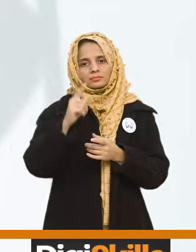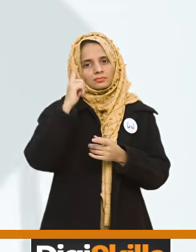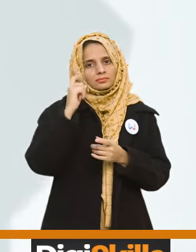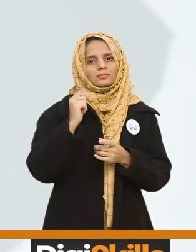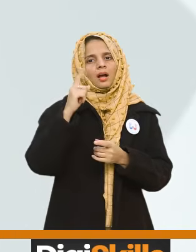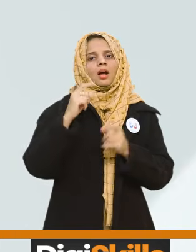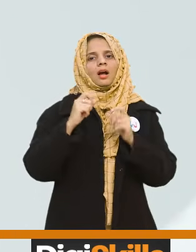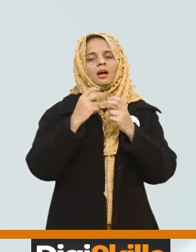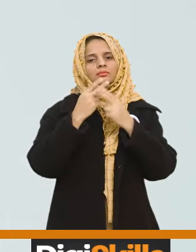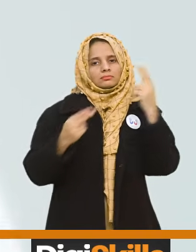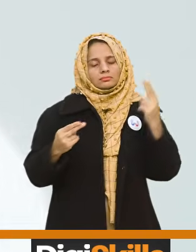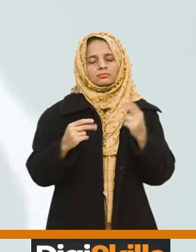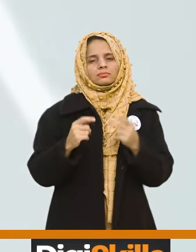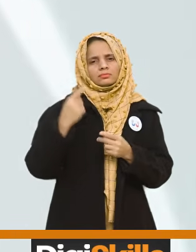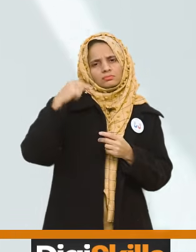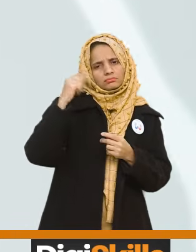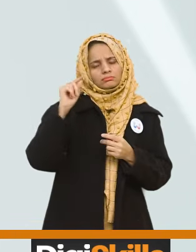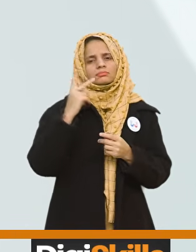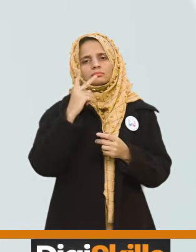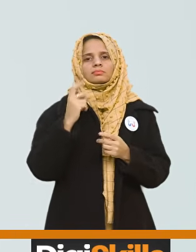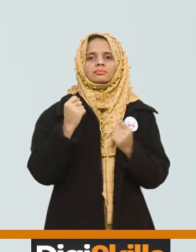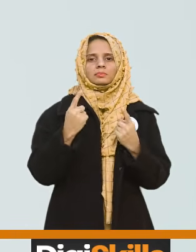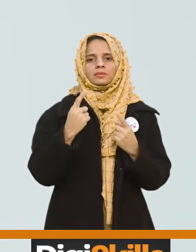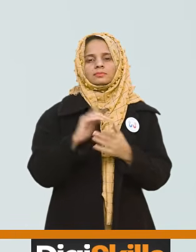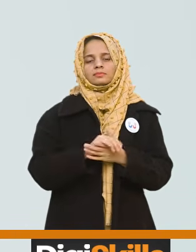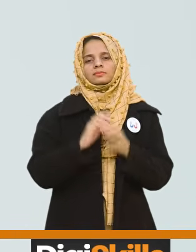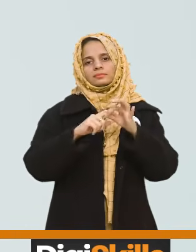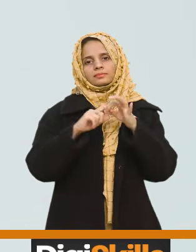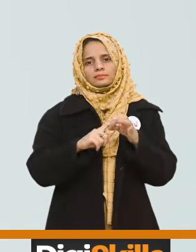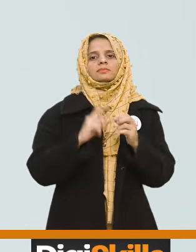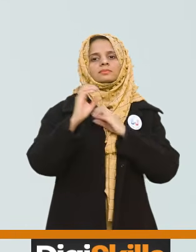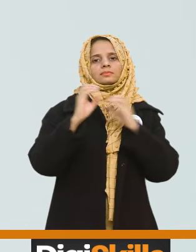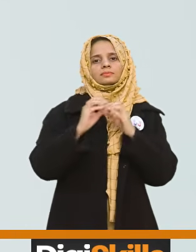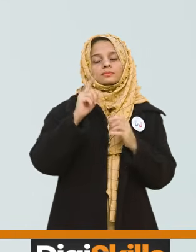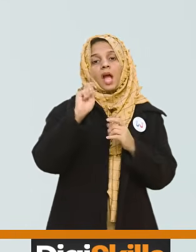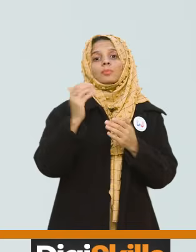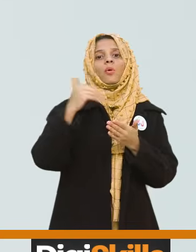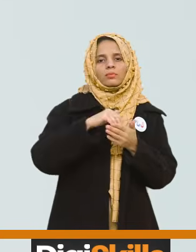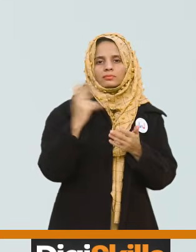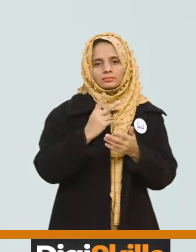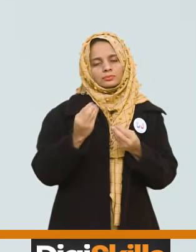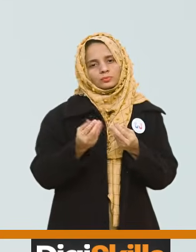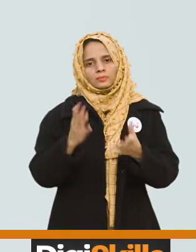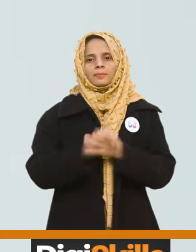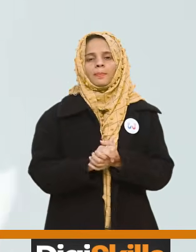you will clarify all confusion and all questions you may have regarding the project.